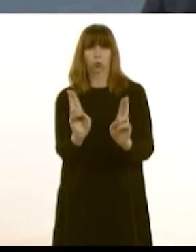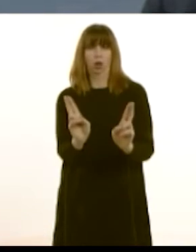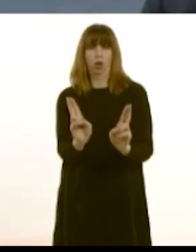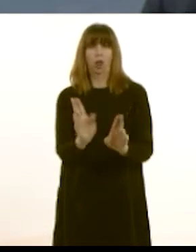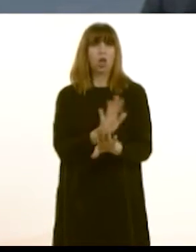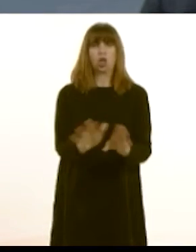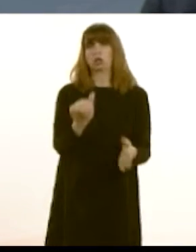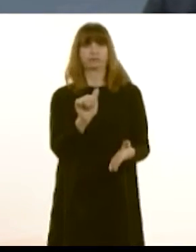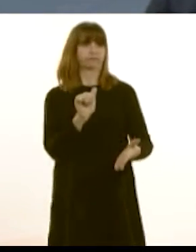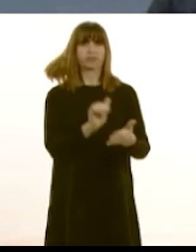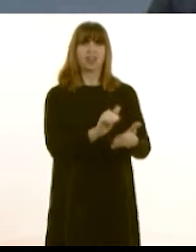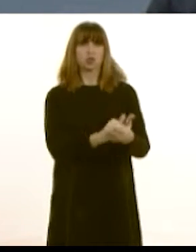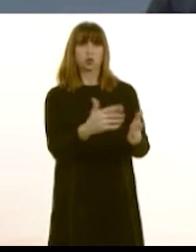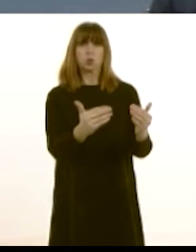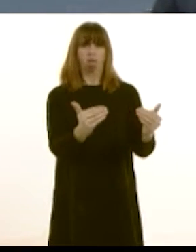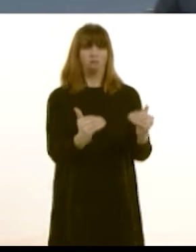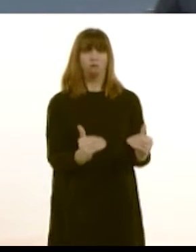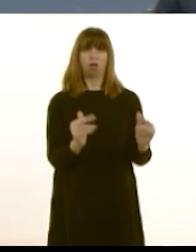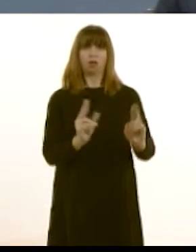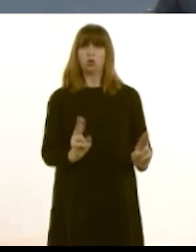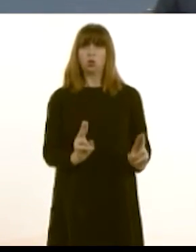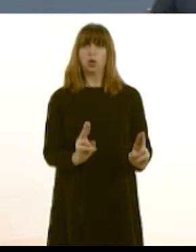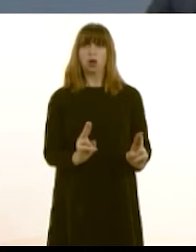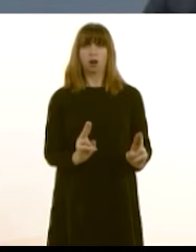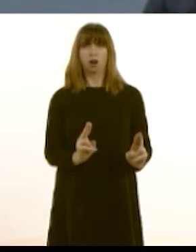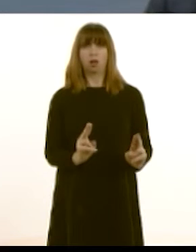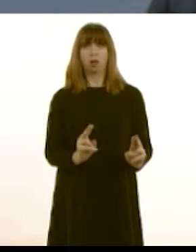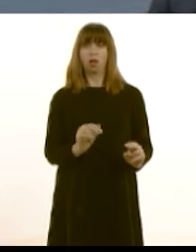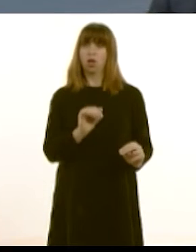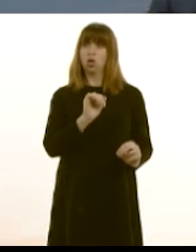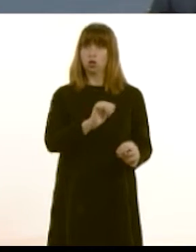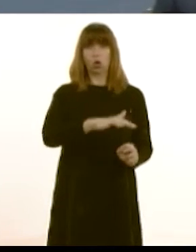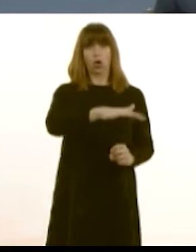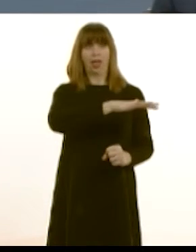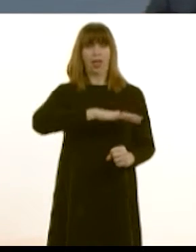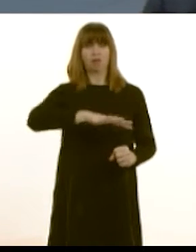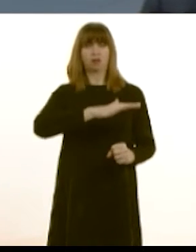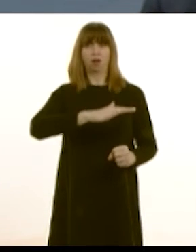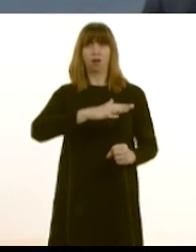been put into special measures, like one of the flagship schools in your own county borough has been.